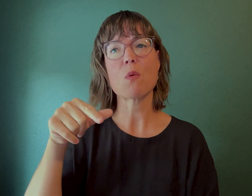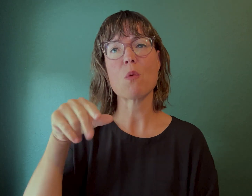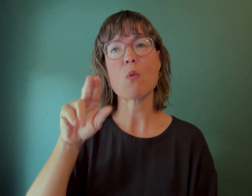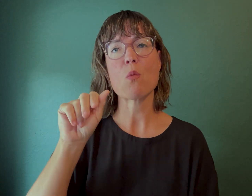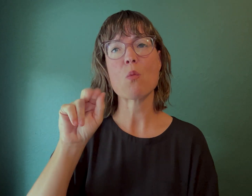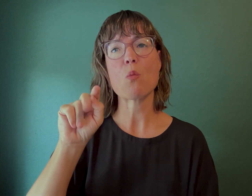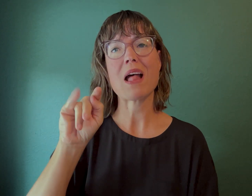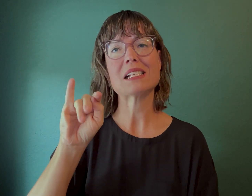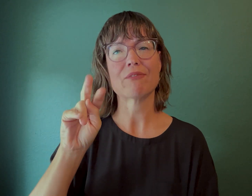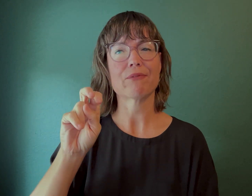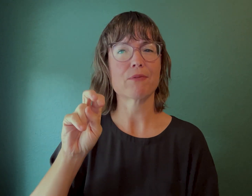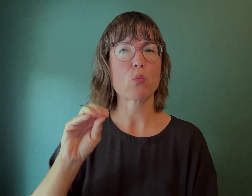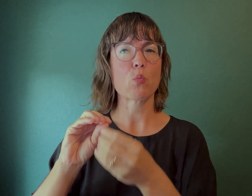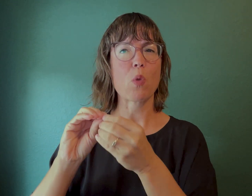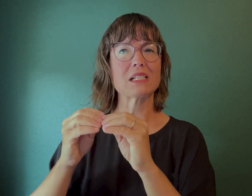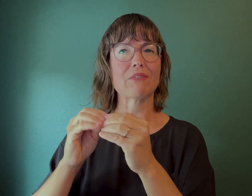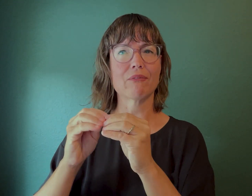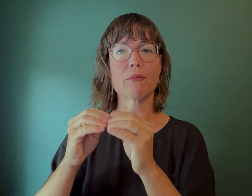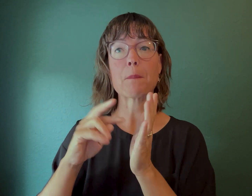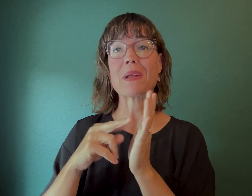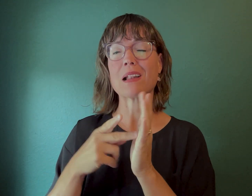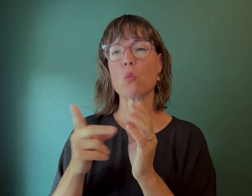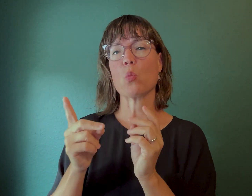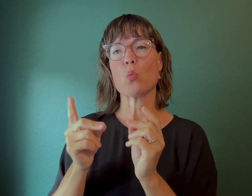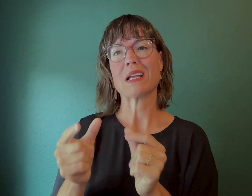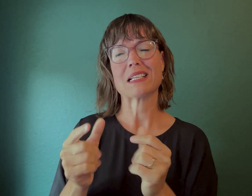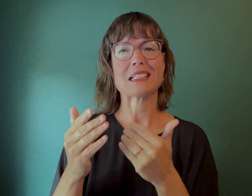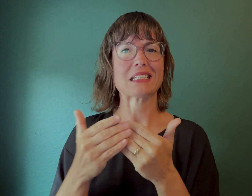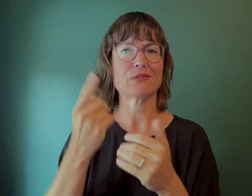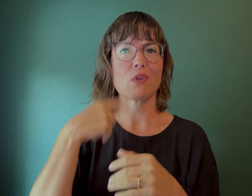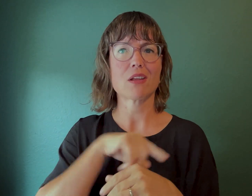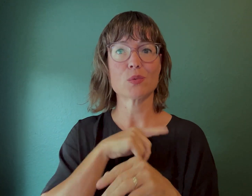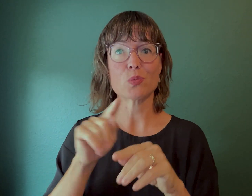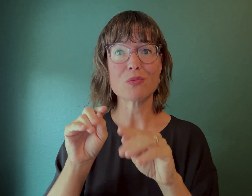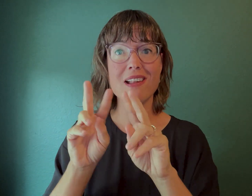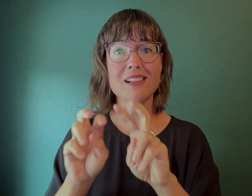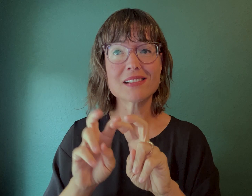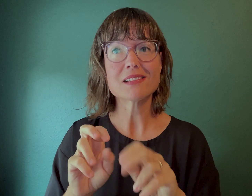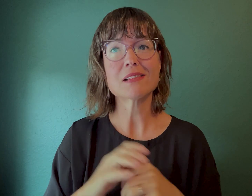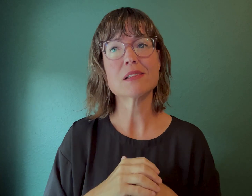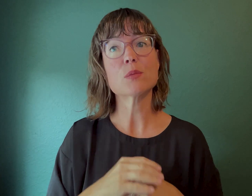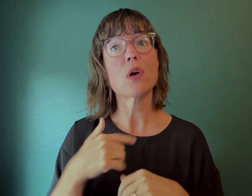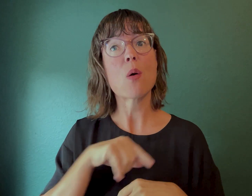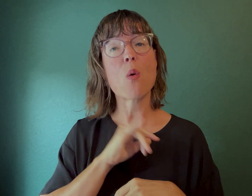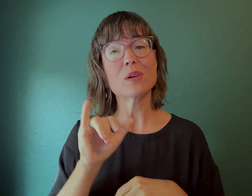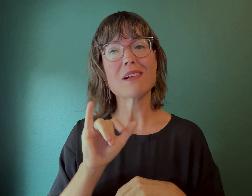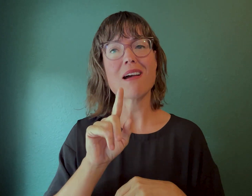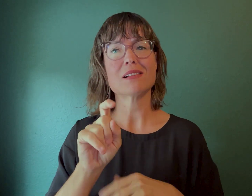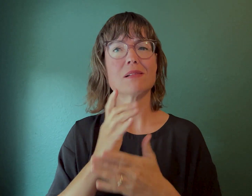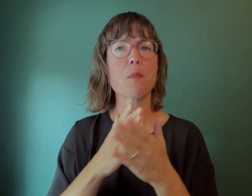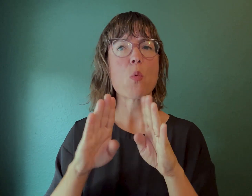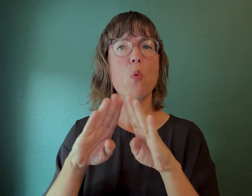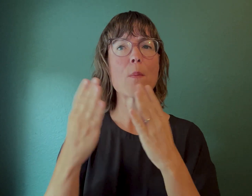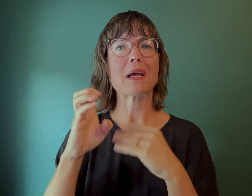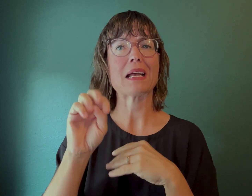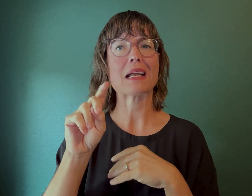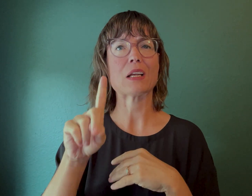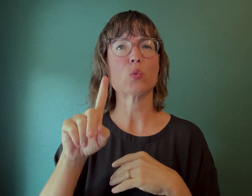The questions we are asking are quantitative, which means it's quick and easy for us to look at and analyze.